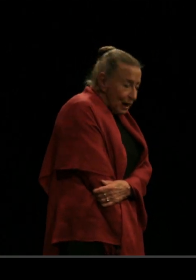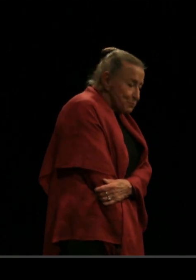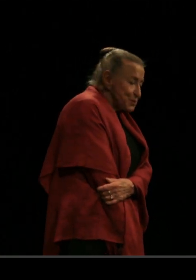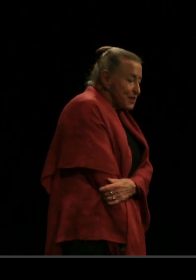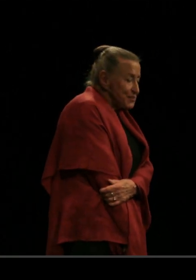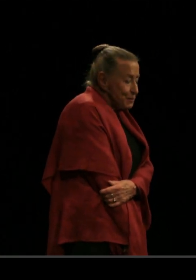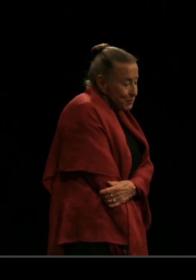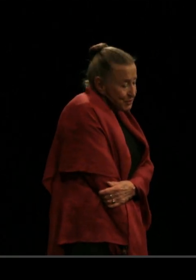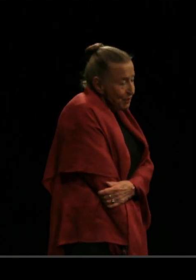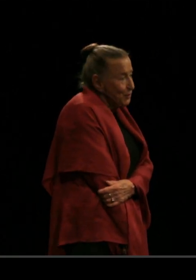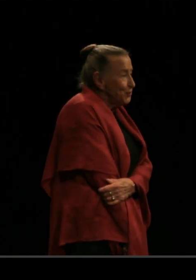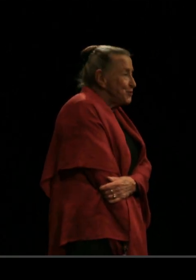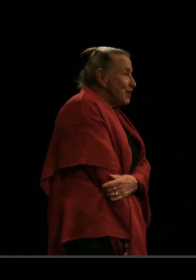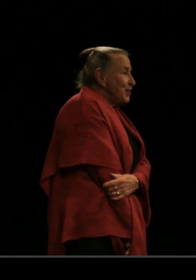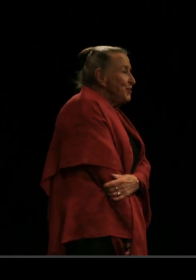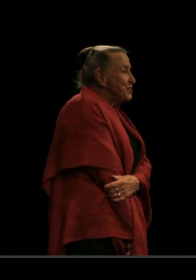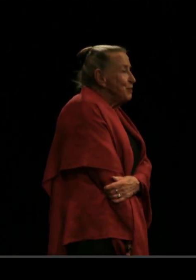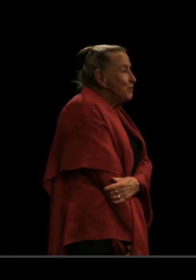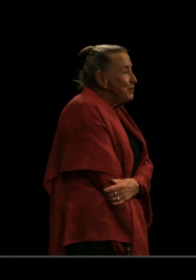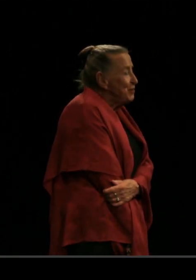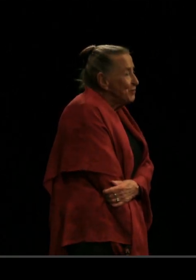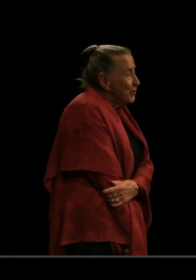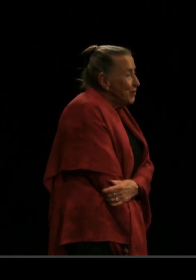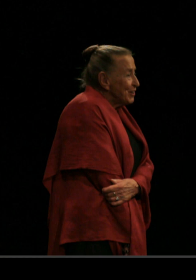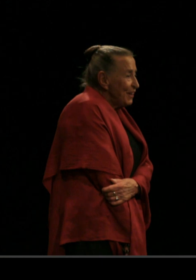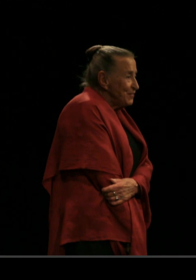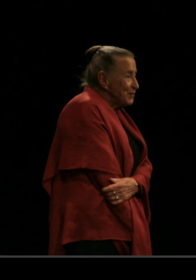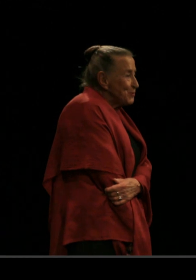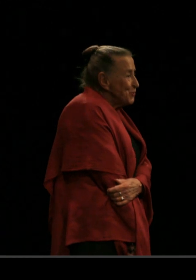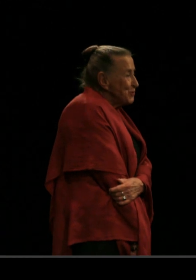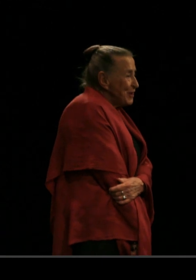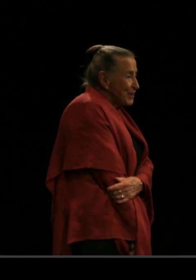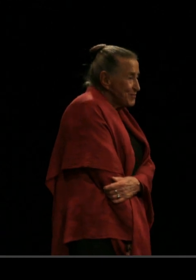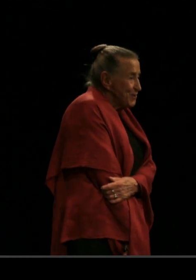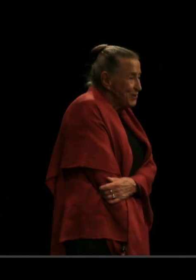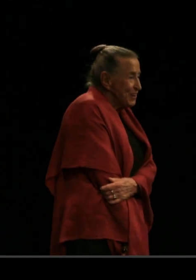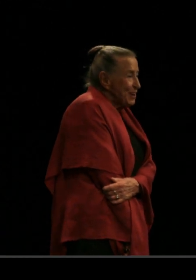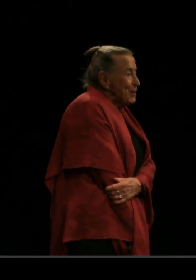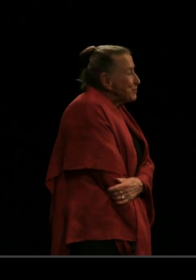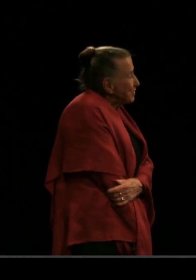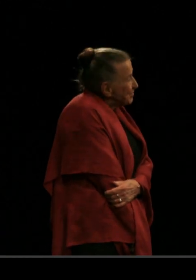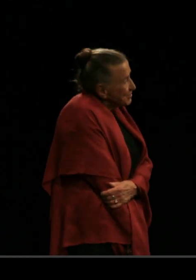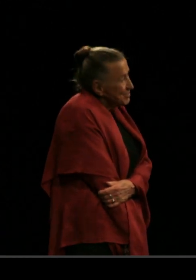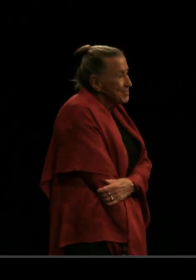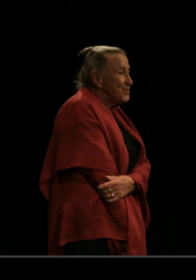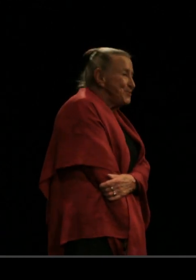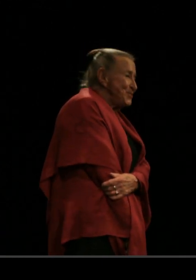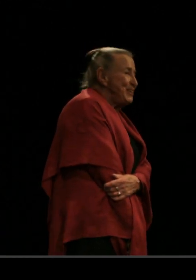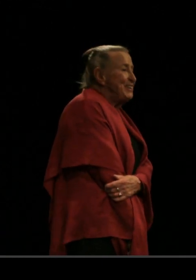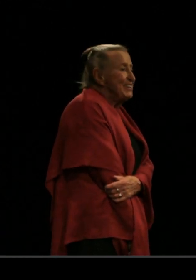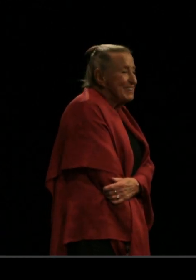Positioned so close, without discussing it they made their peace after their recent spat